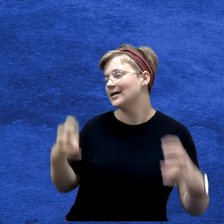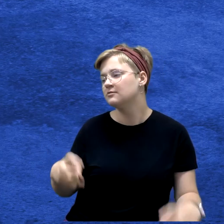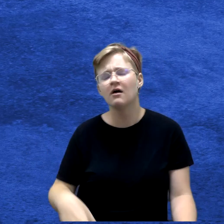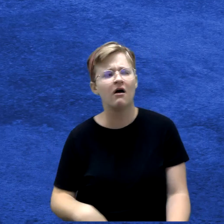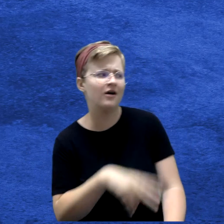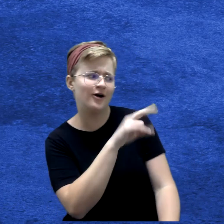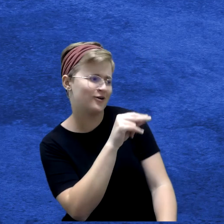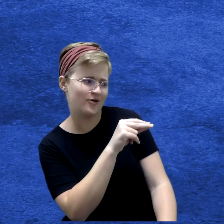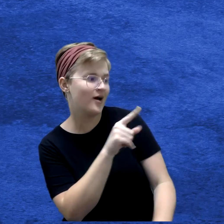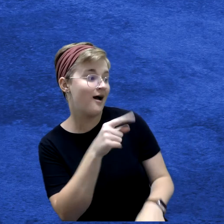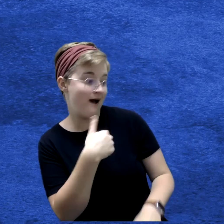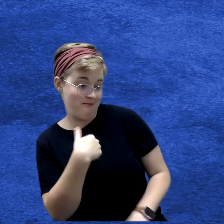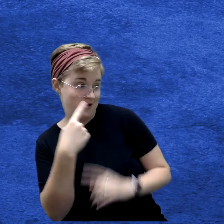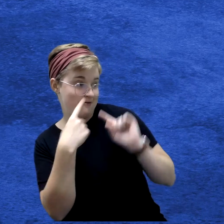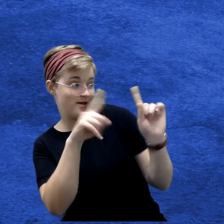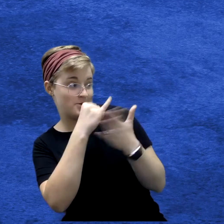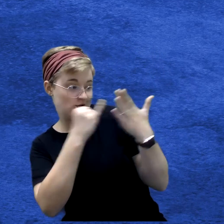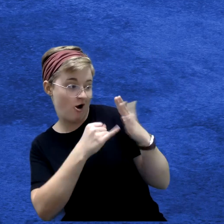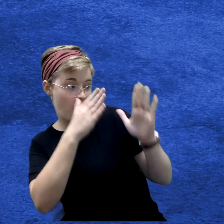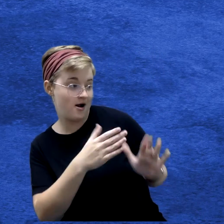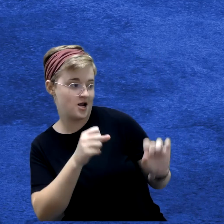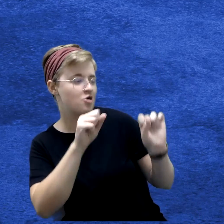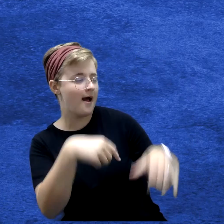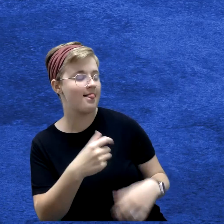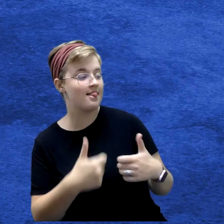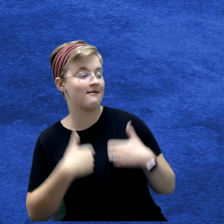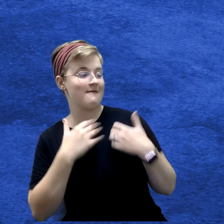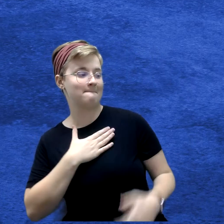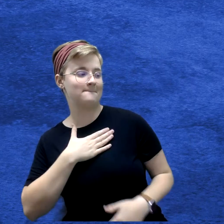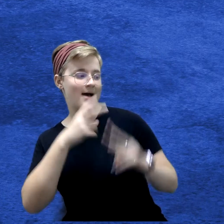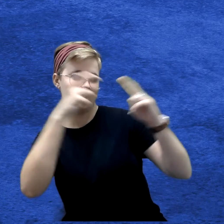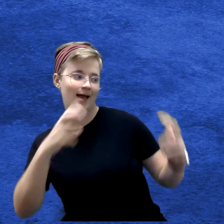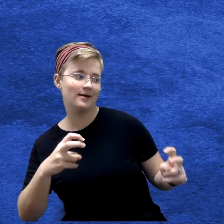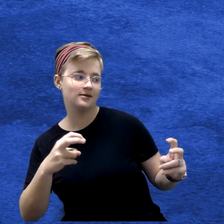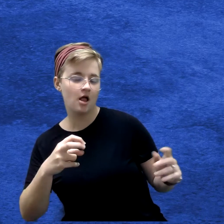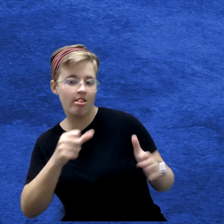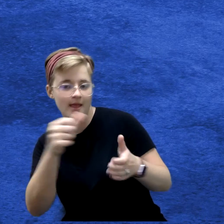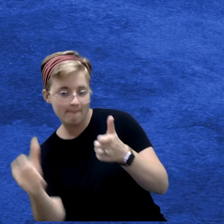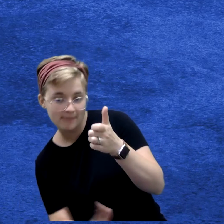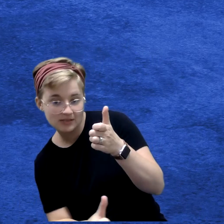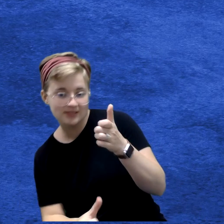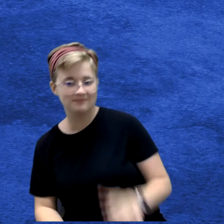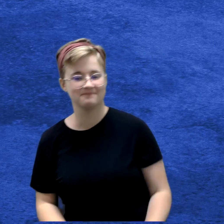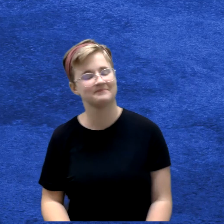When I’m a famous artist, you can live in my castle. Down in the basement!”